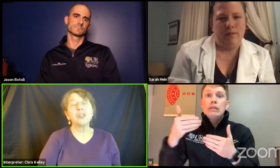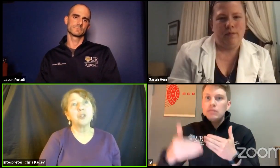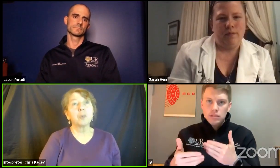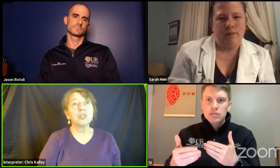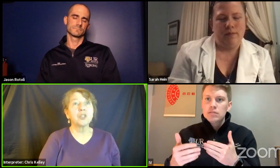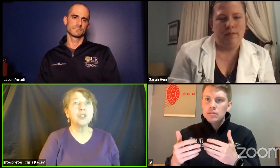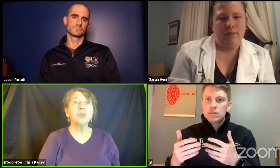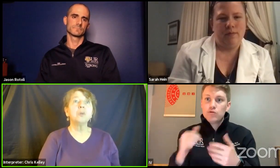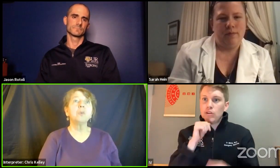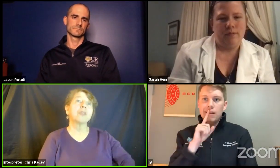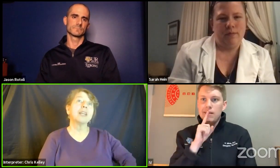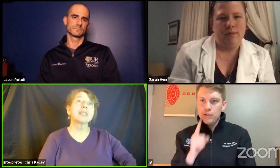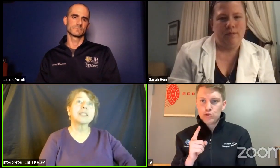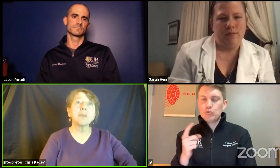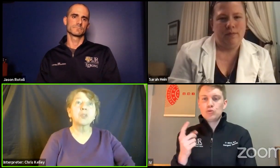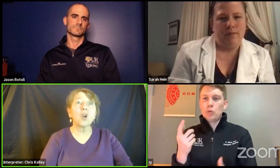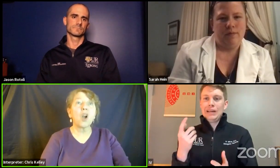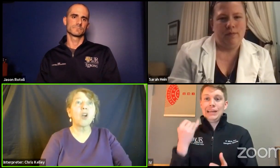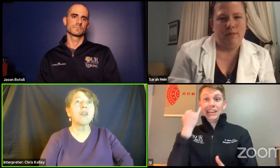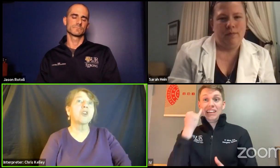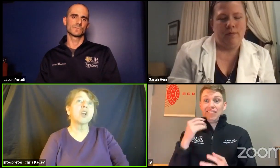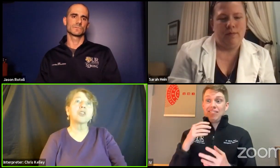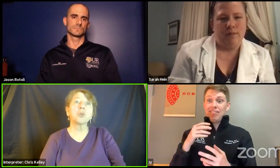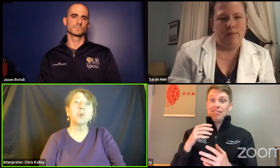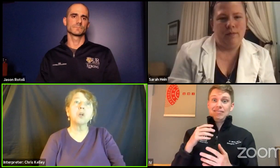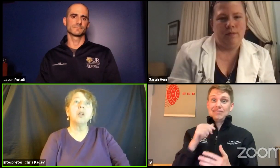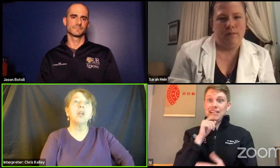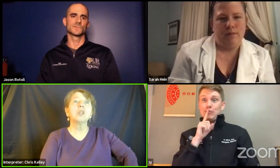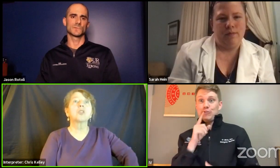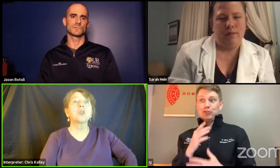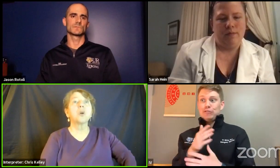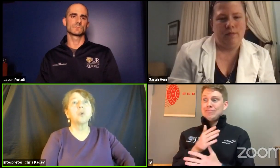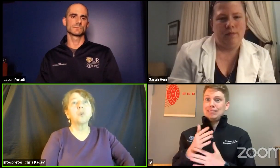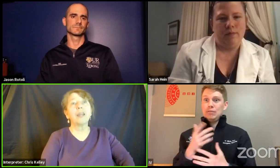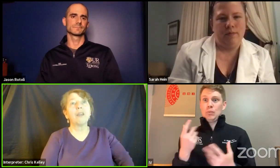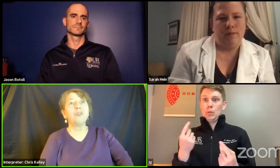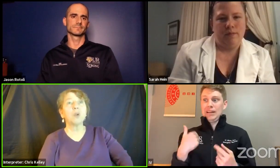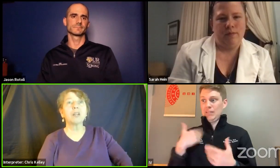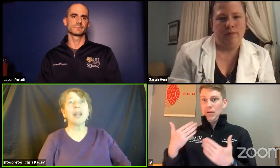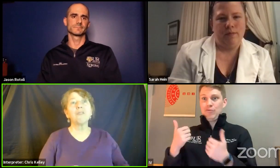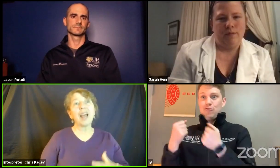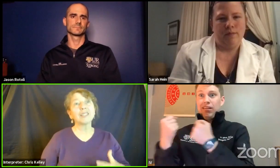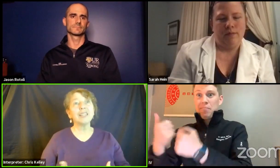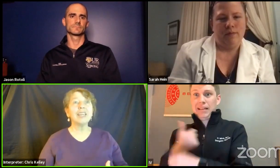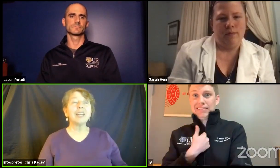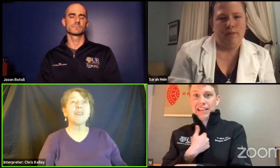on who is calling, who is ill, If the person is having chest